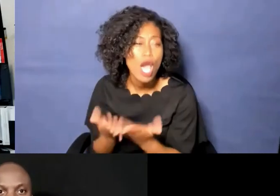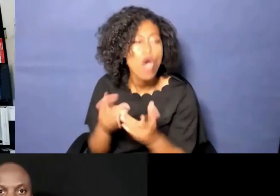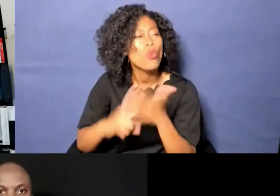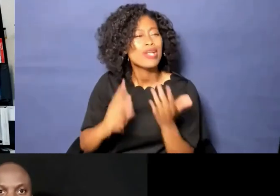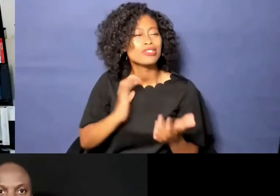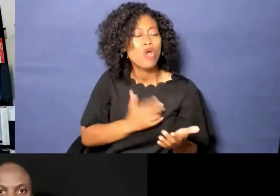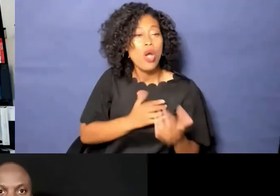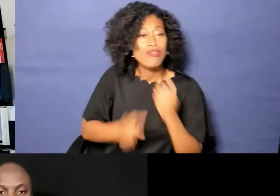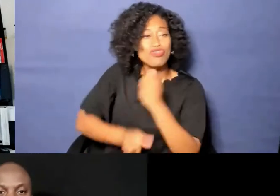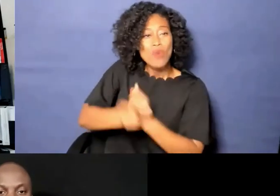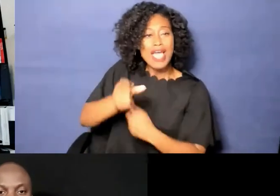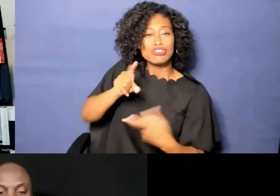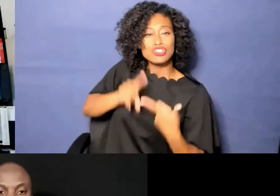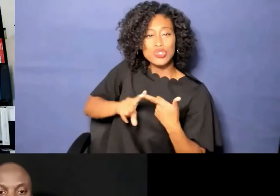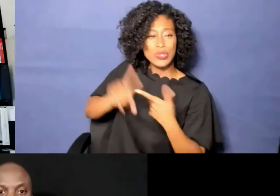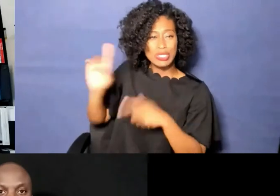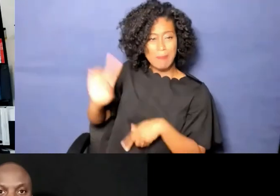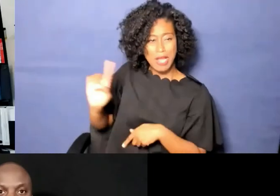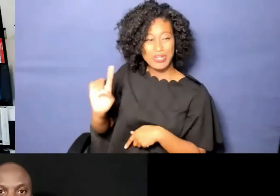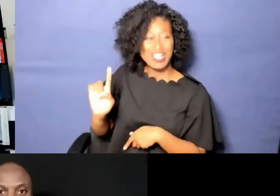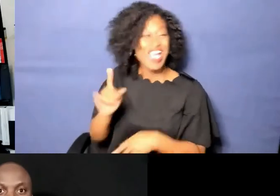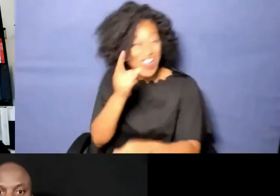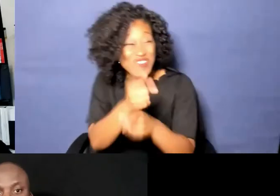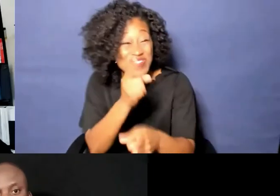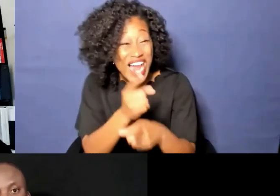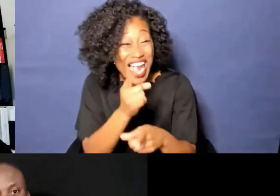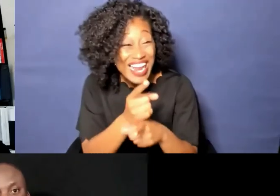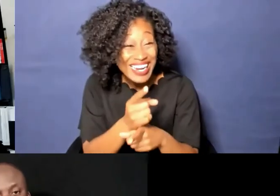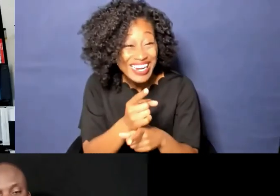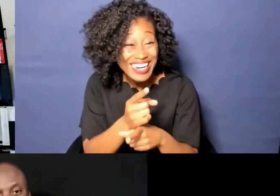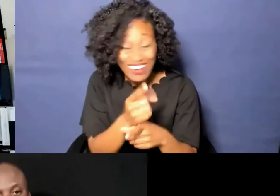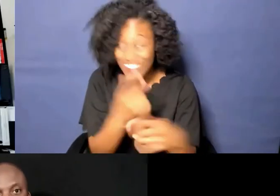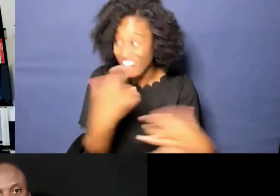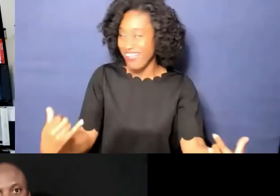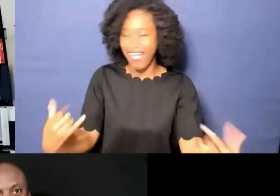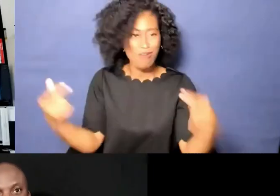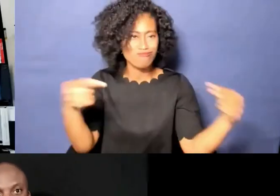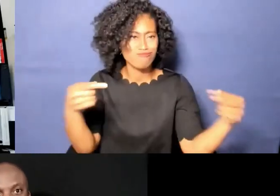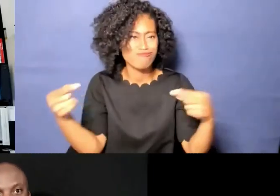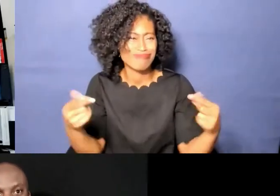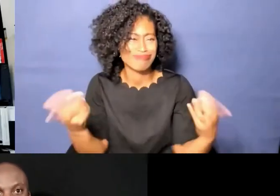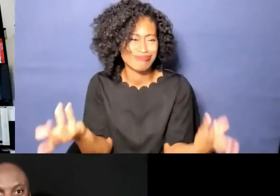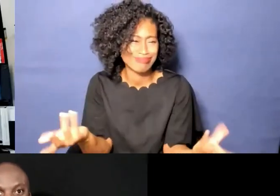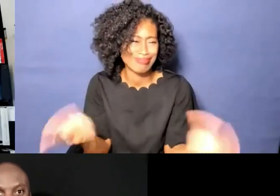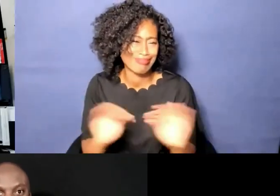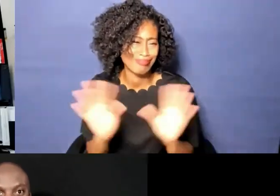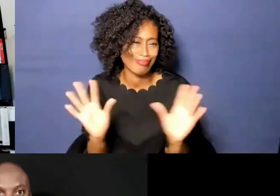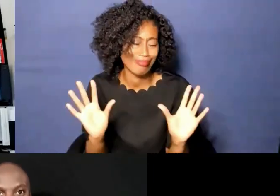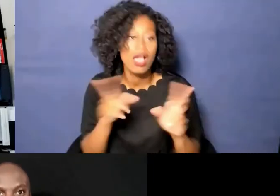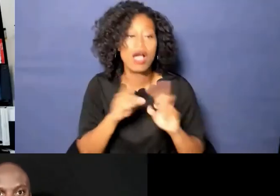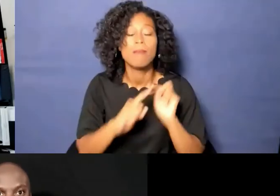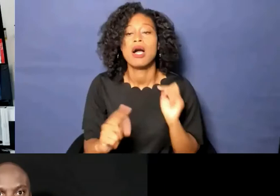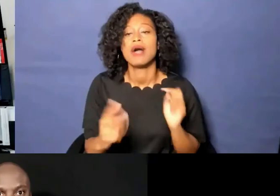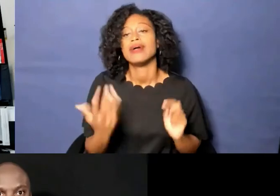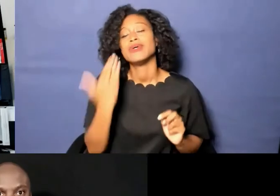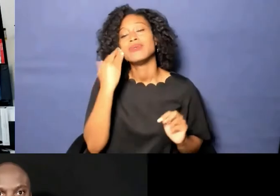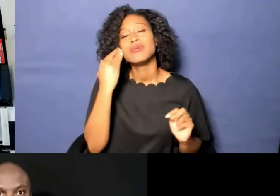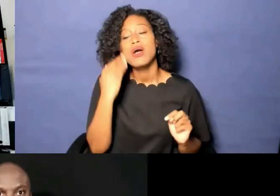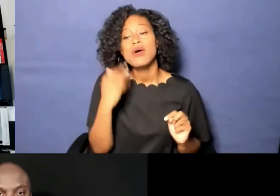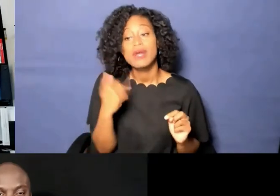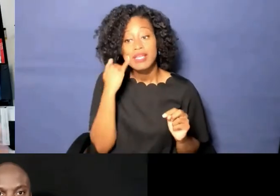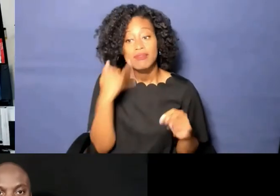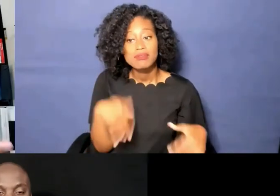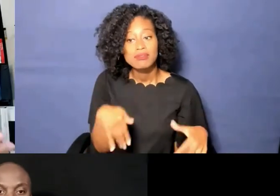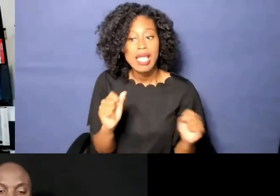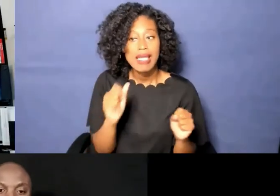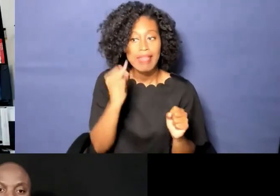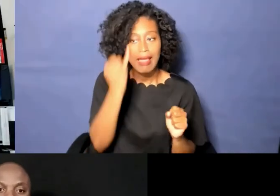If you take even just the notion of a theory of social